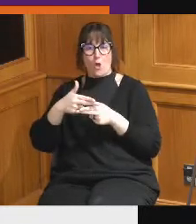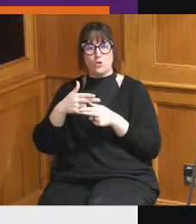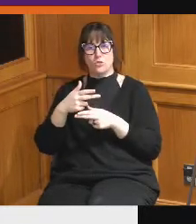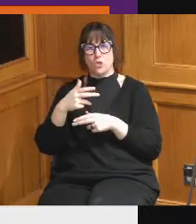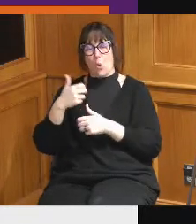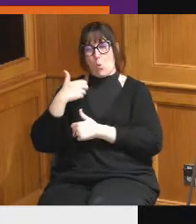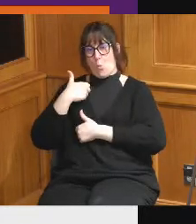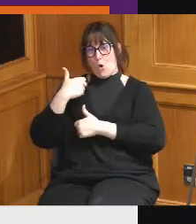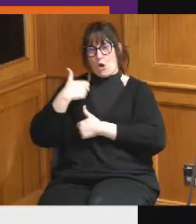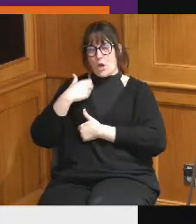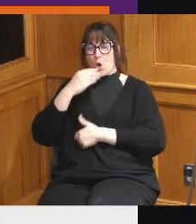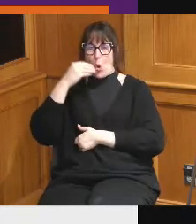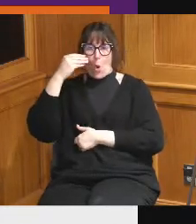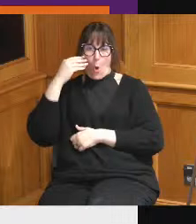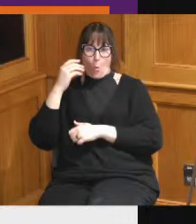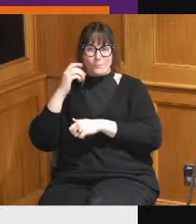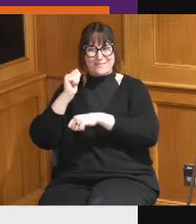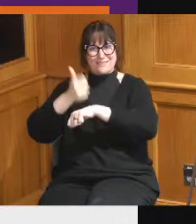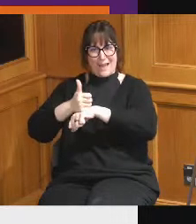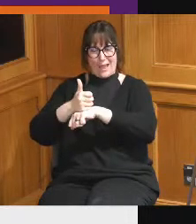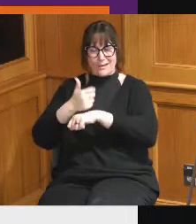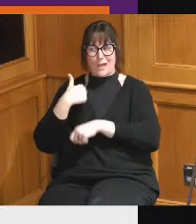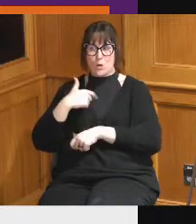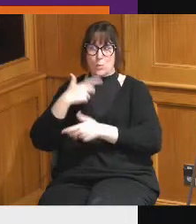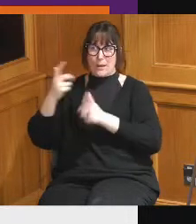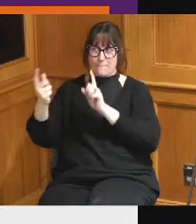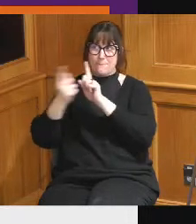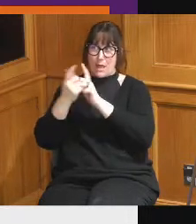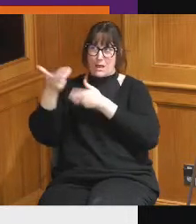We've also met with and sort of talked through we've talked a lot with Kevin Finnet strategies